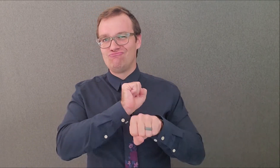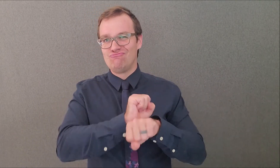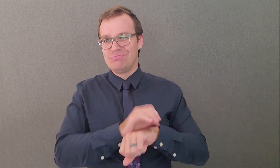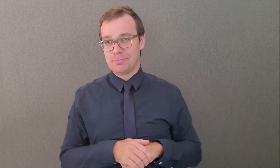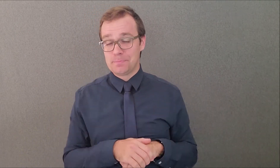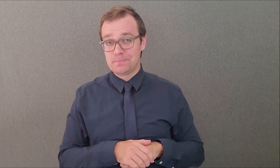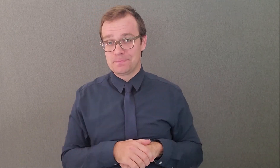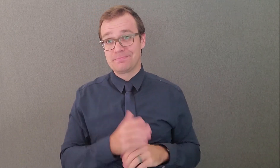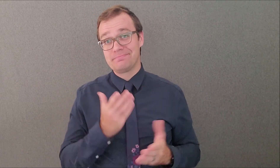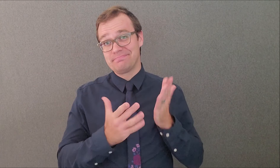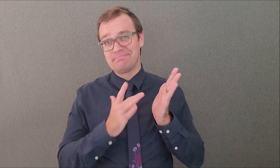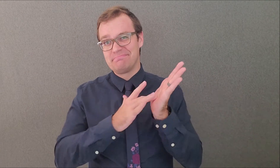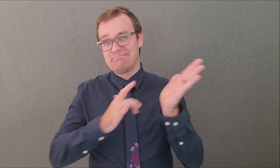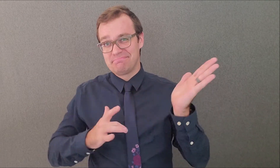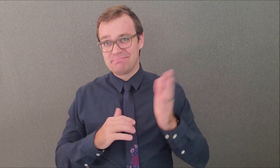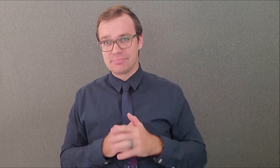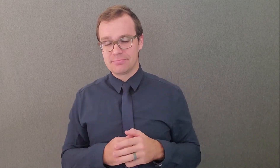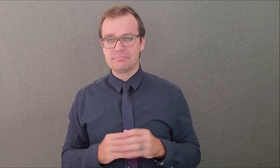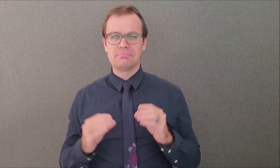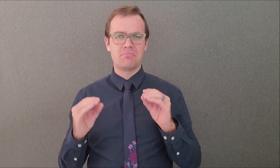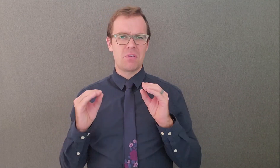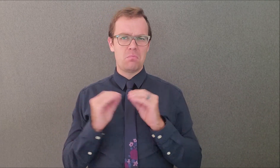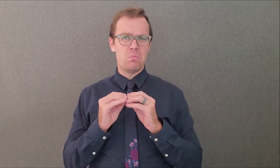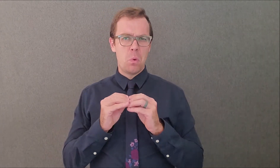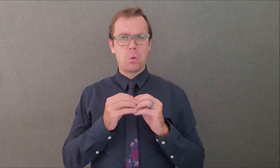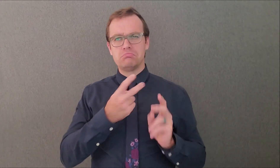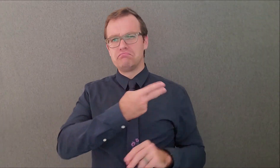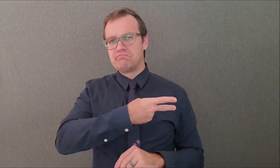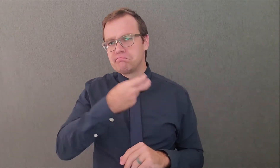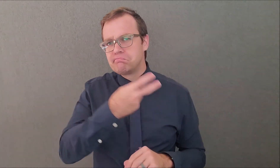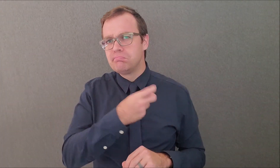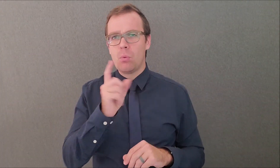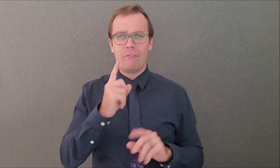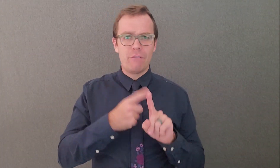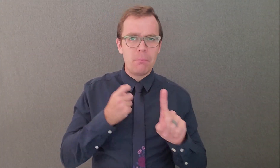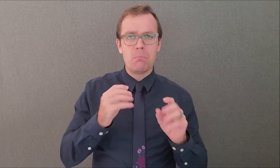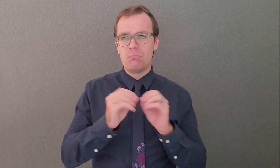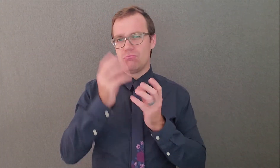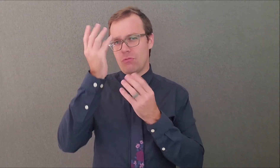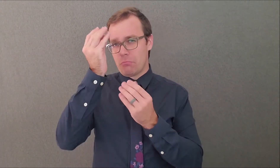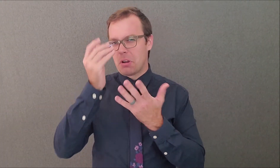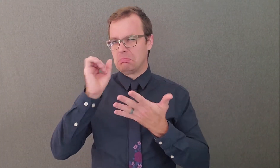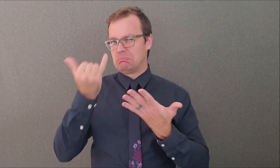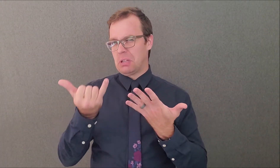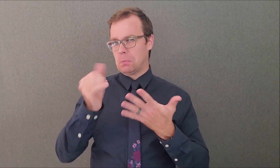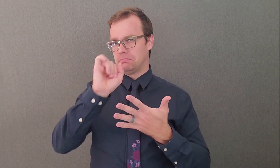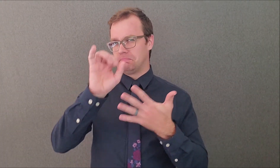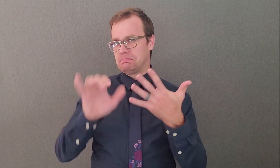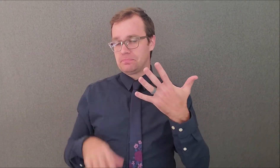More flood information. References, resources and more information.